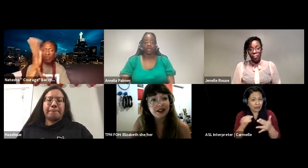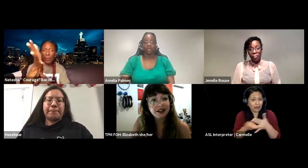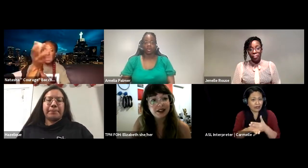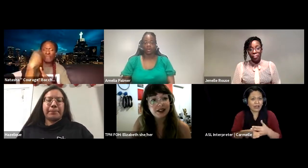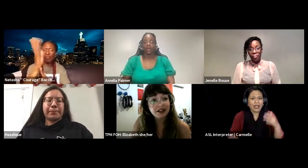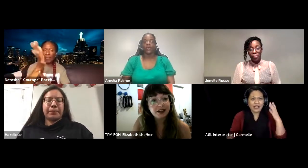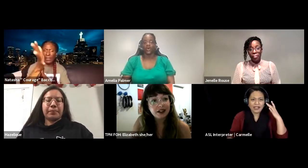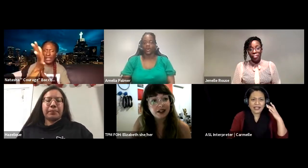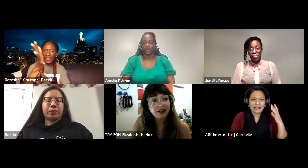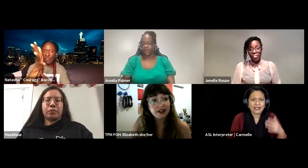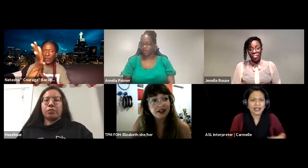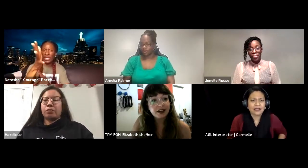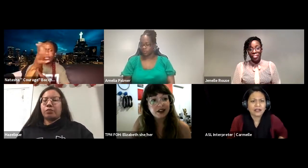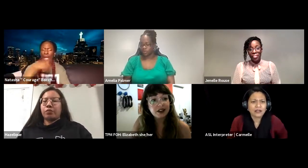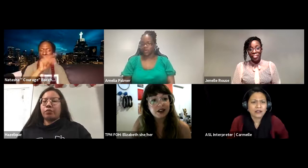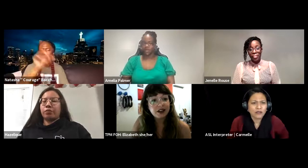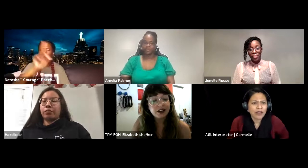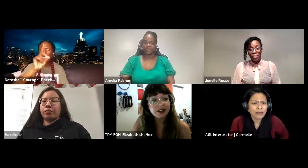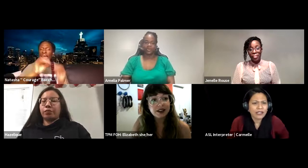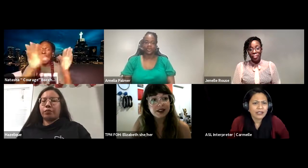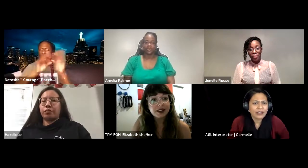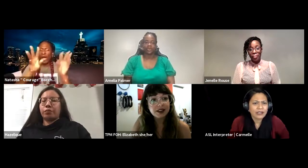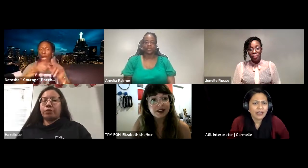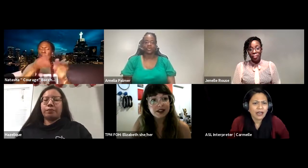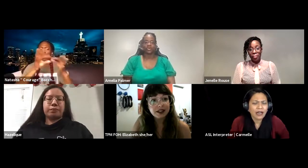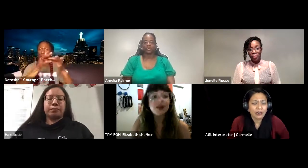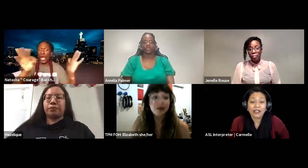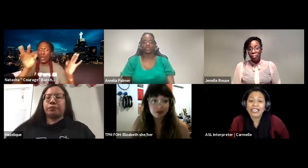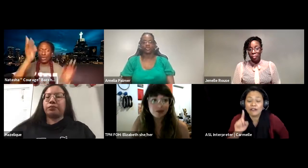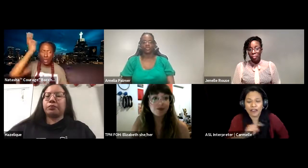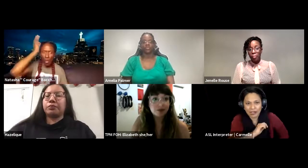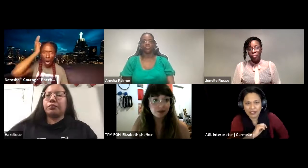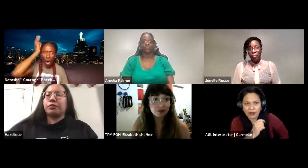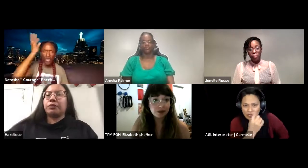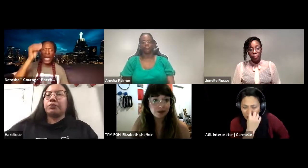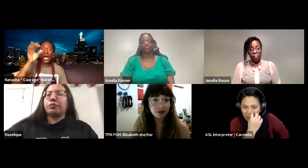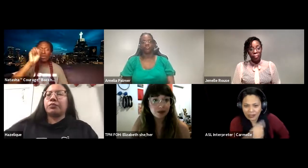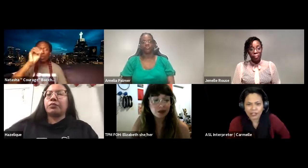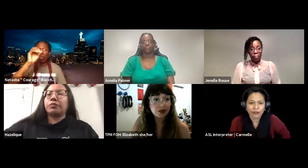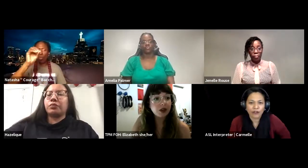yeah let's uh... five minutes? in five minutes. i just want to clarify